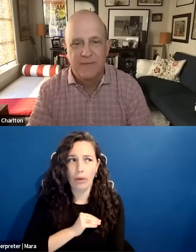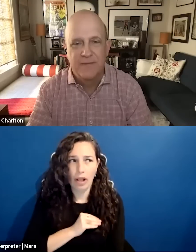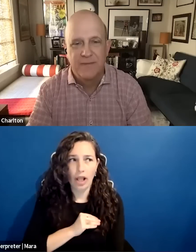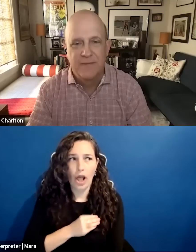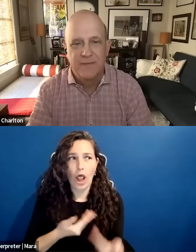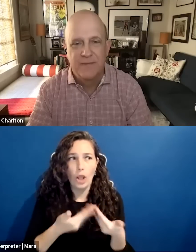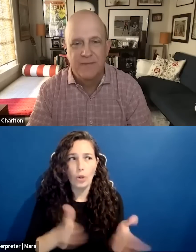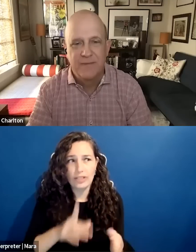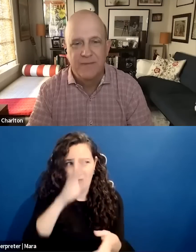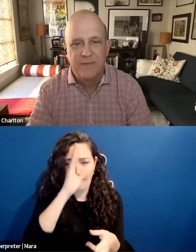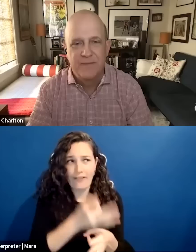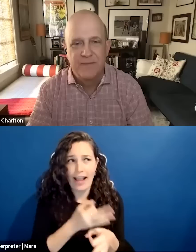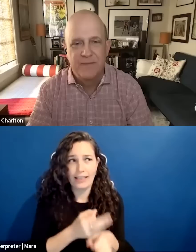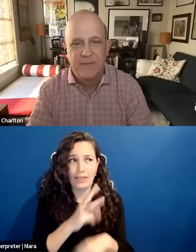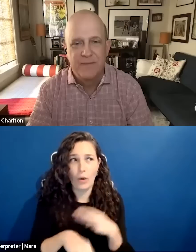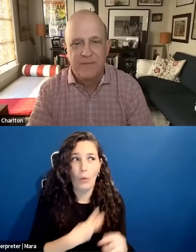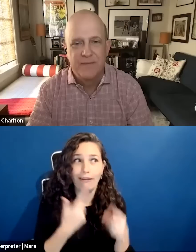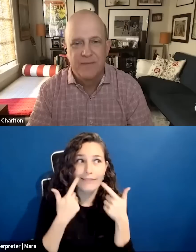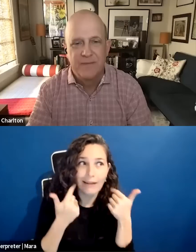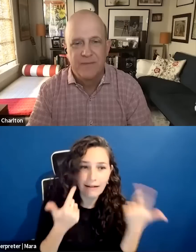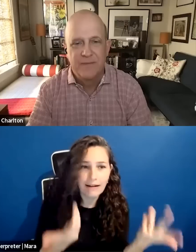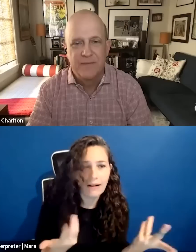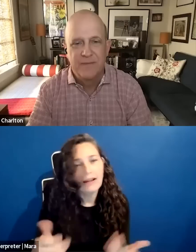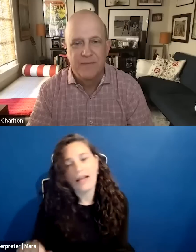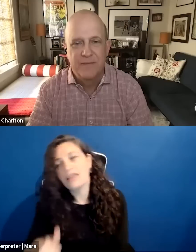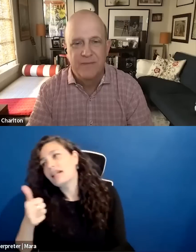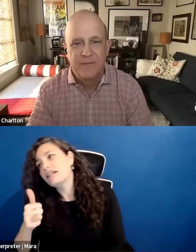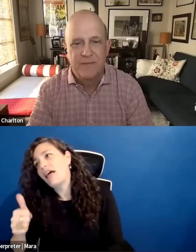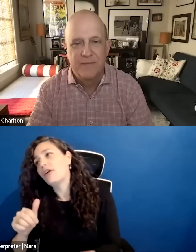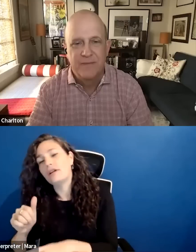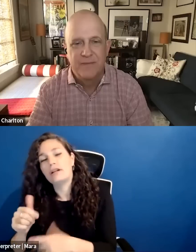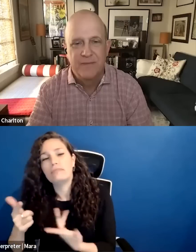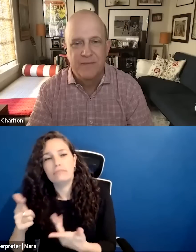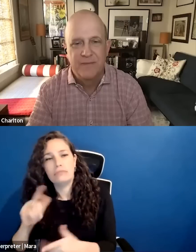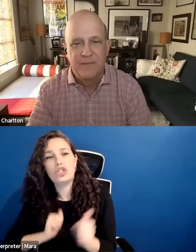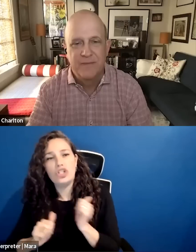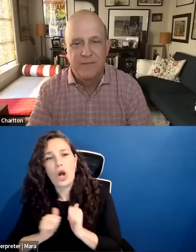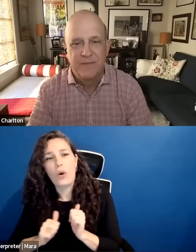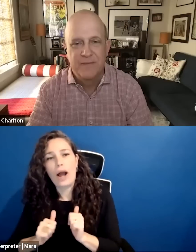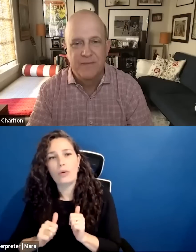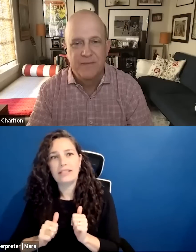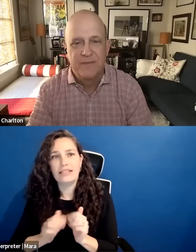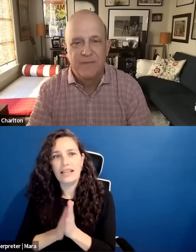charismatic woman who was like the Robinhood trying to steal from the rich to give to the poor.